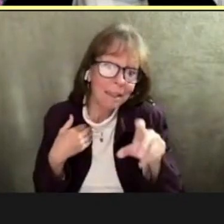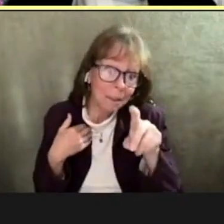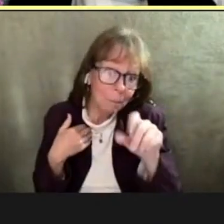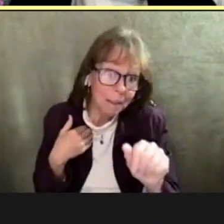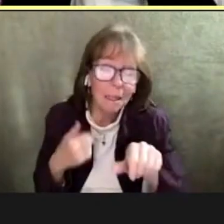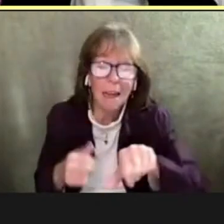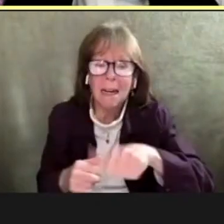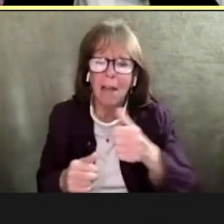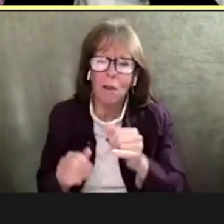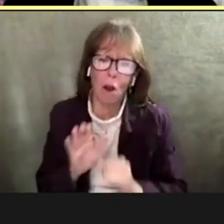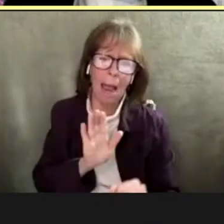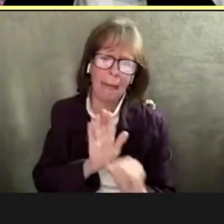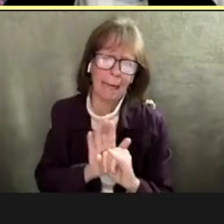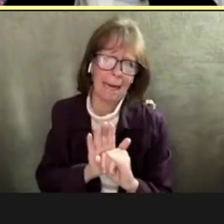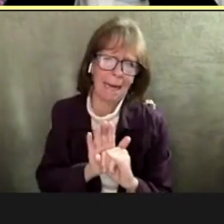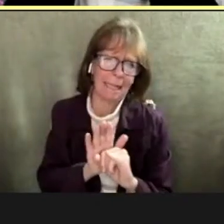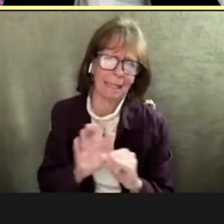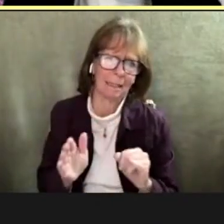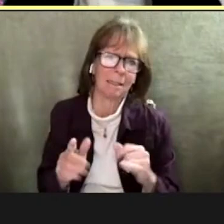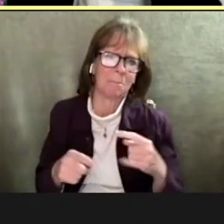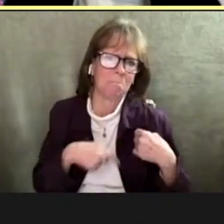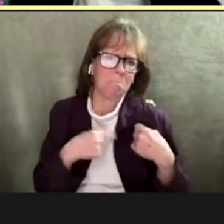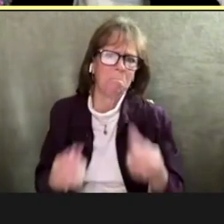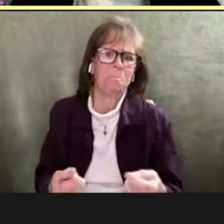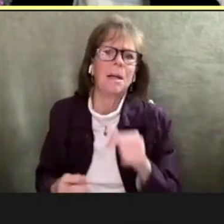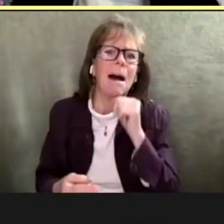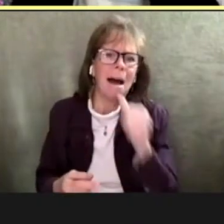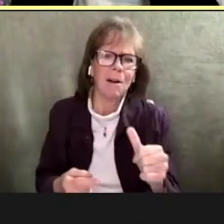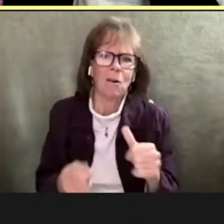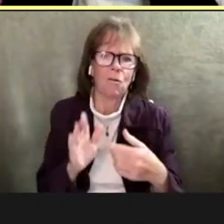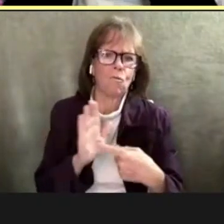traditionally underrepresented in medicine and the humanities.